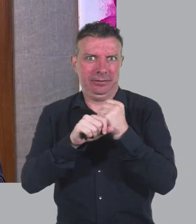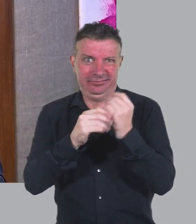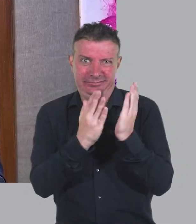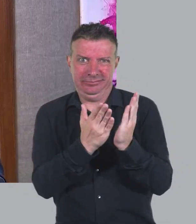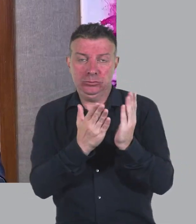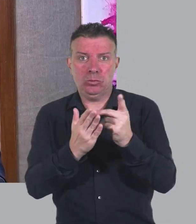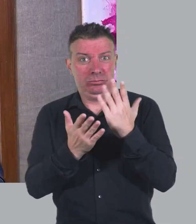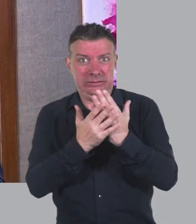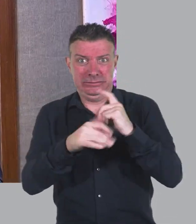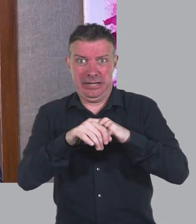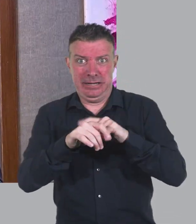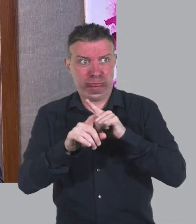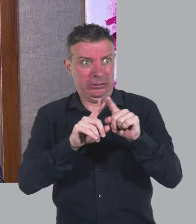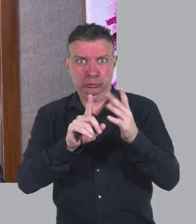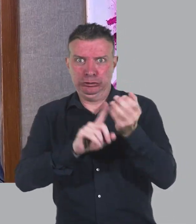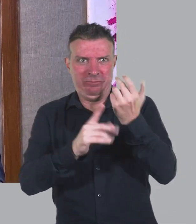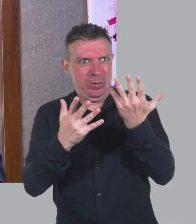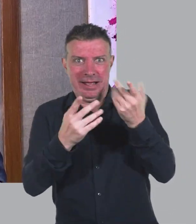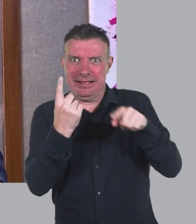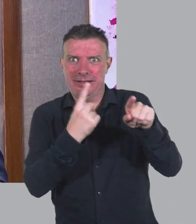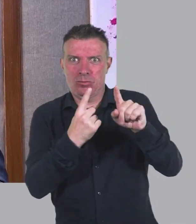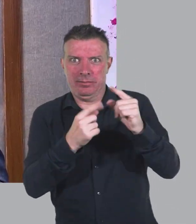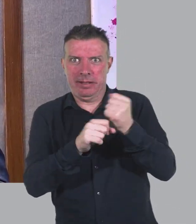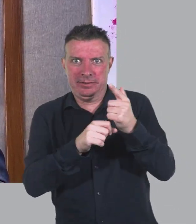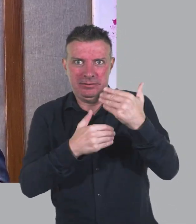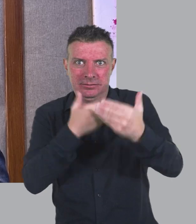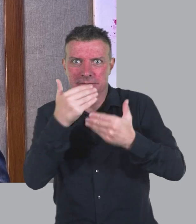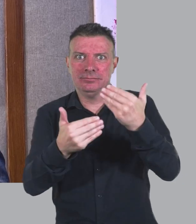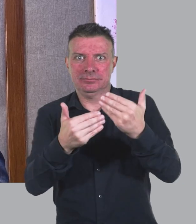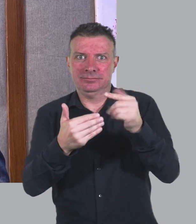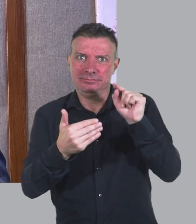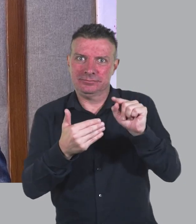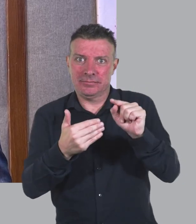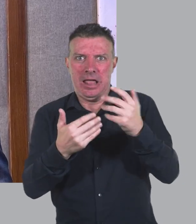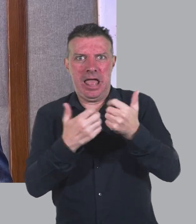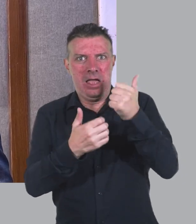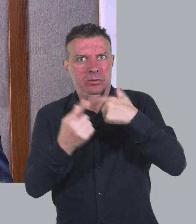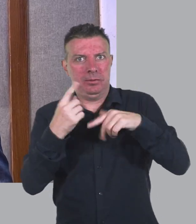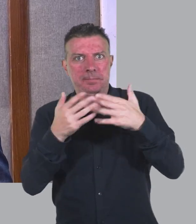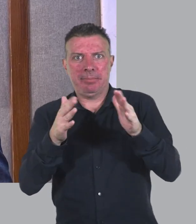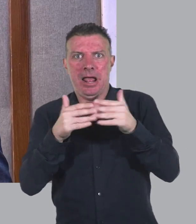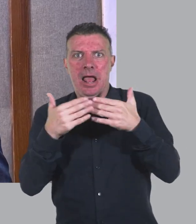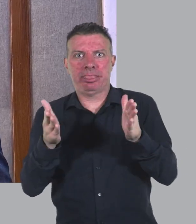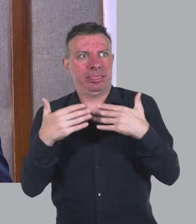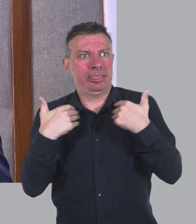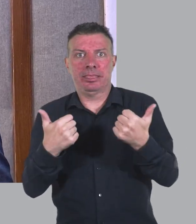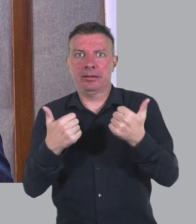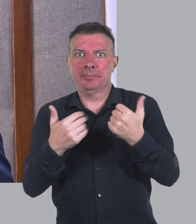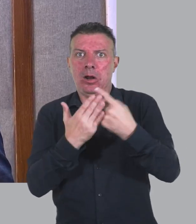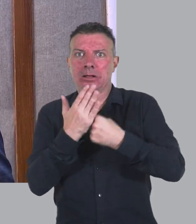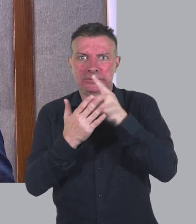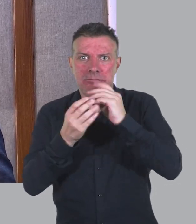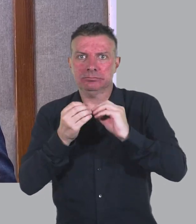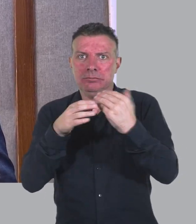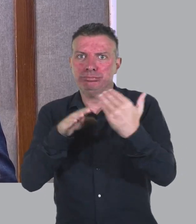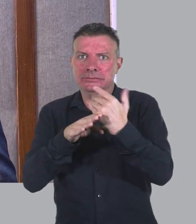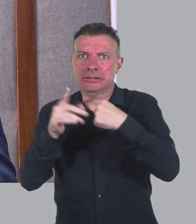The conundrum is what makes them this way, and how can public health policy makers and practitioners